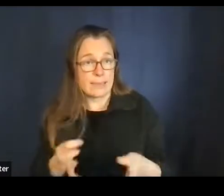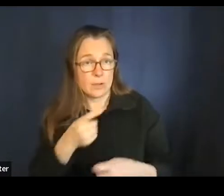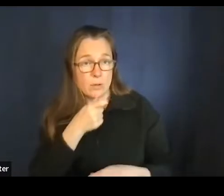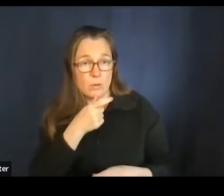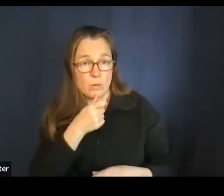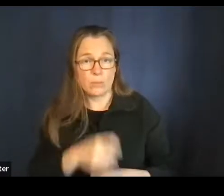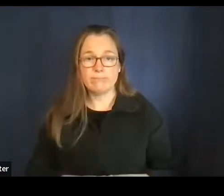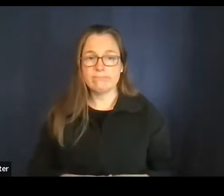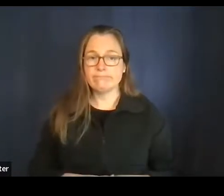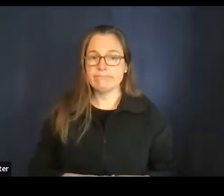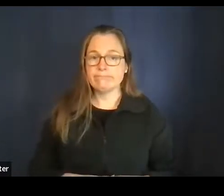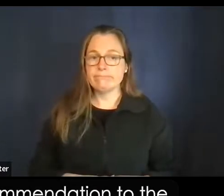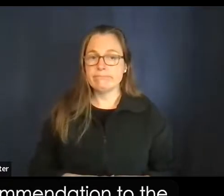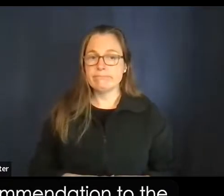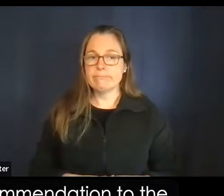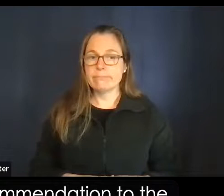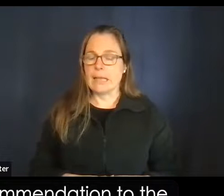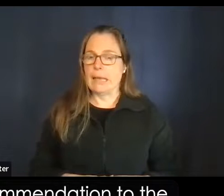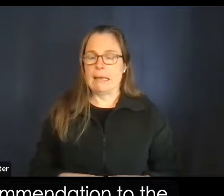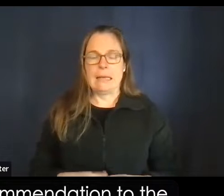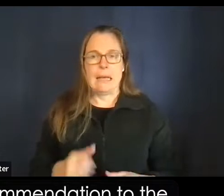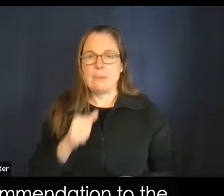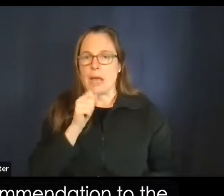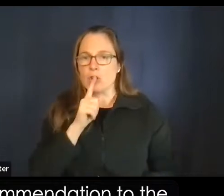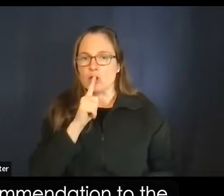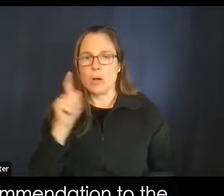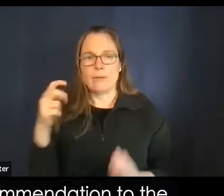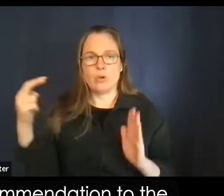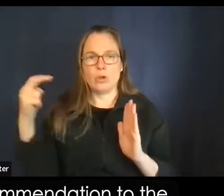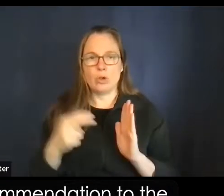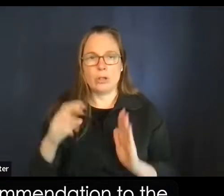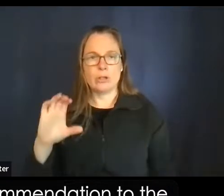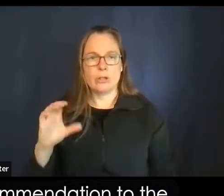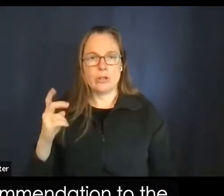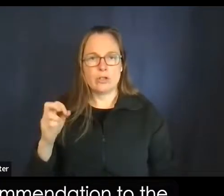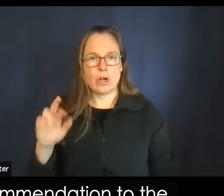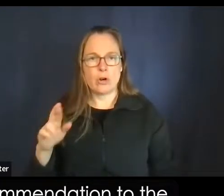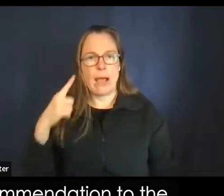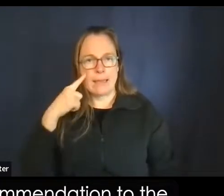You know, I have to refer to the charter on that. I believe they make that recommendation to the CAO to be included in the budget.